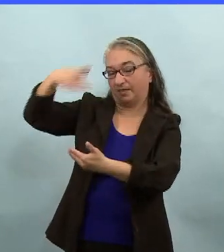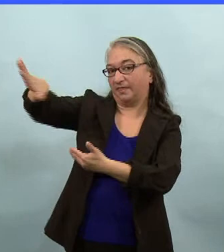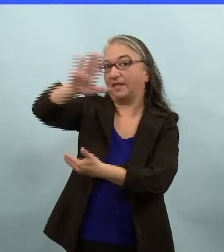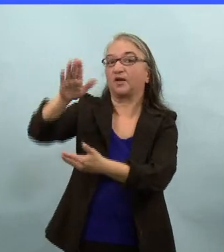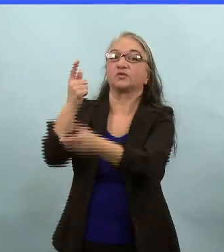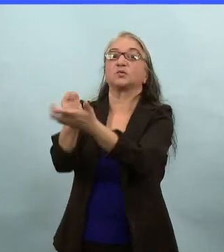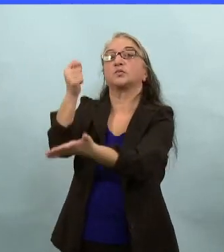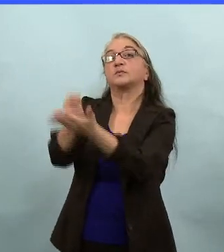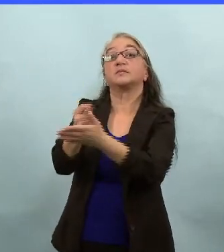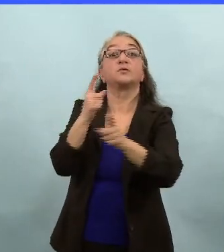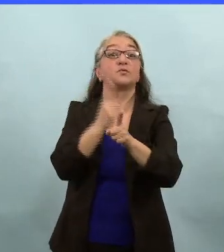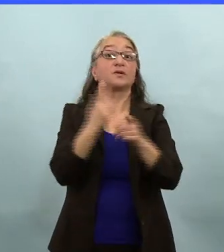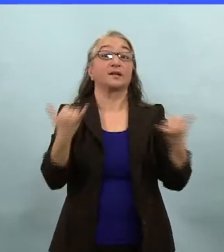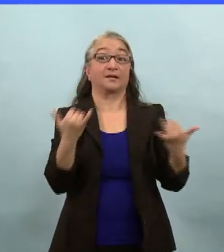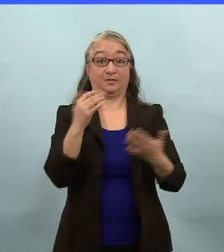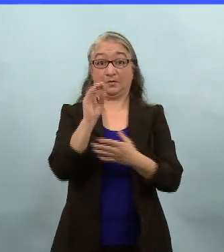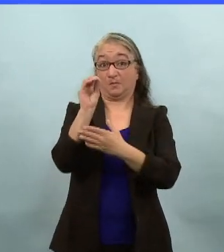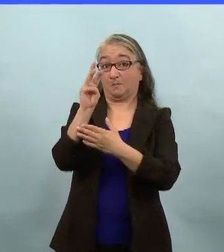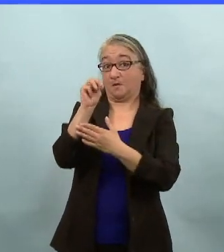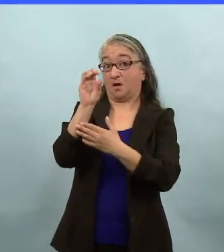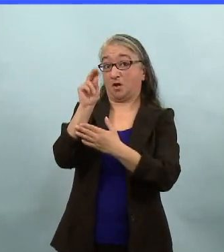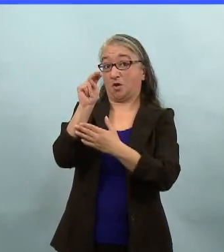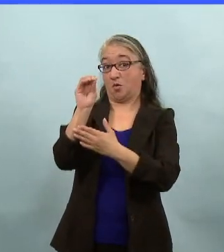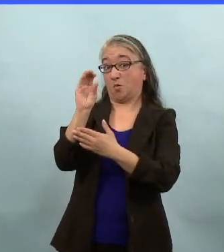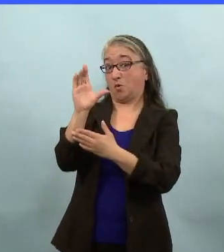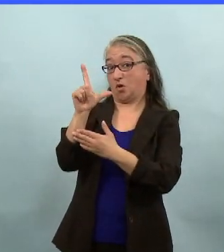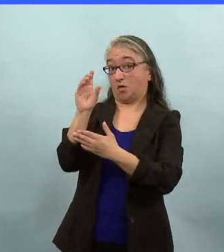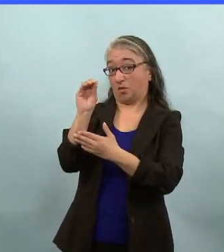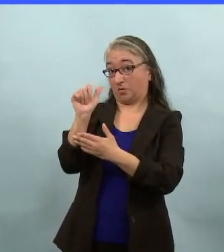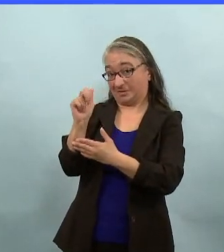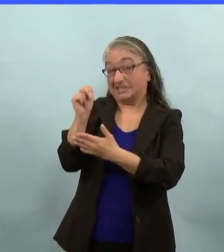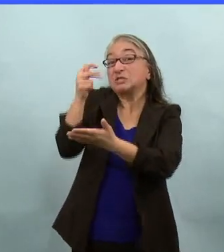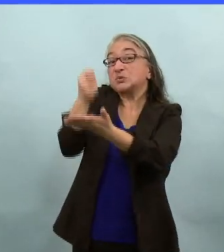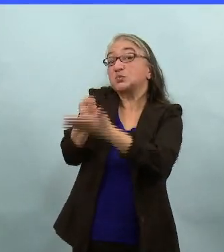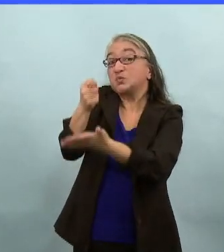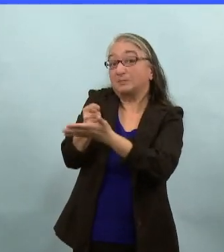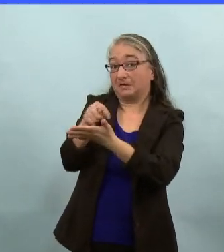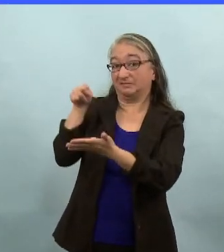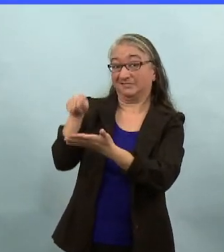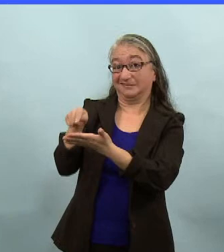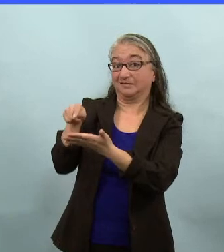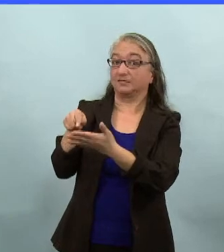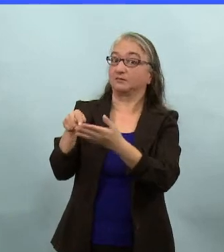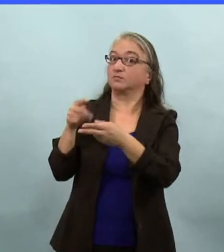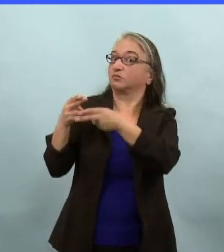is one treatment option soon once we get health canada approval we'll have antiviral medication